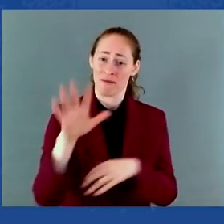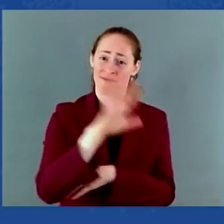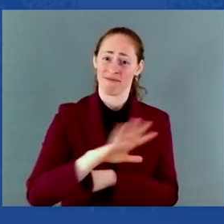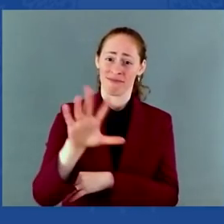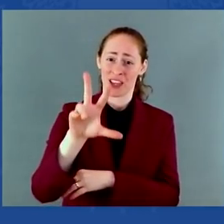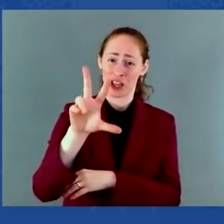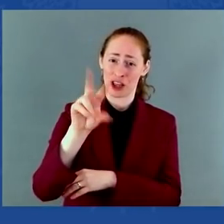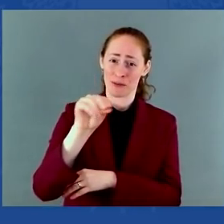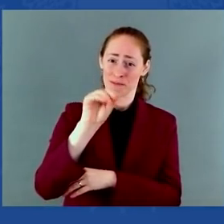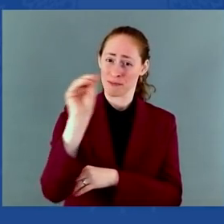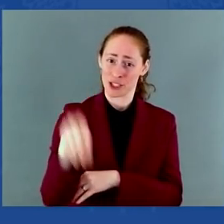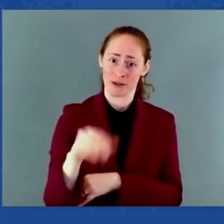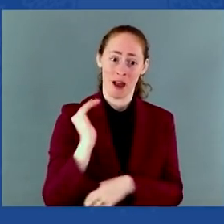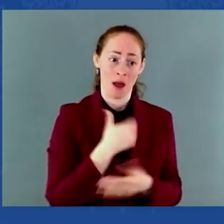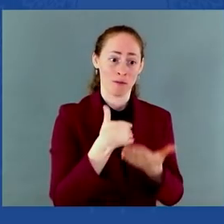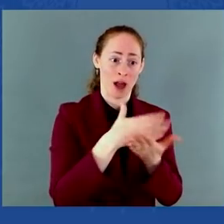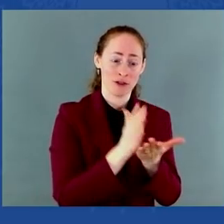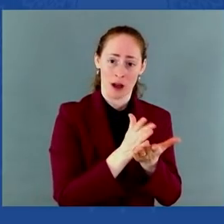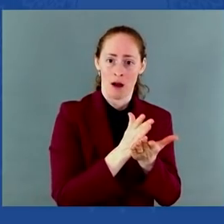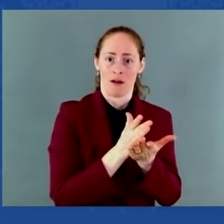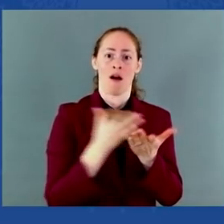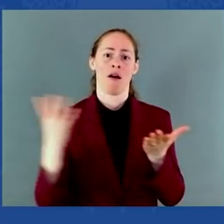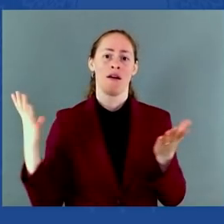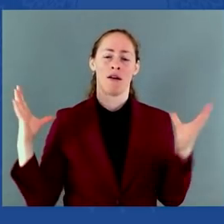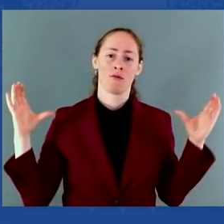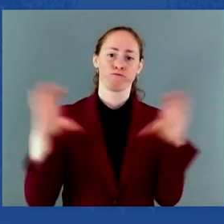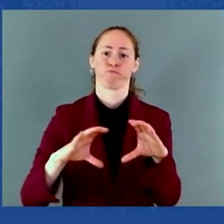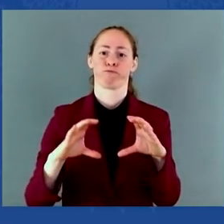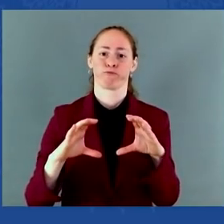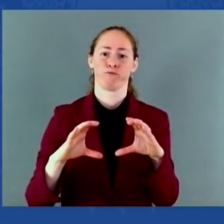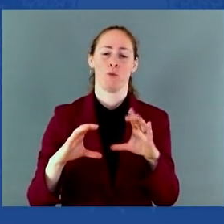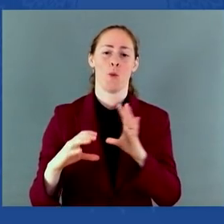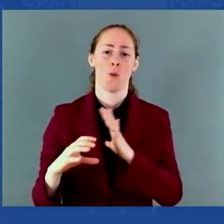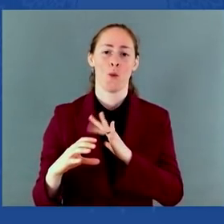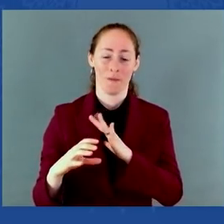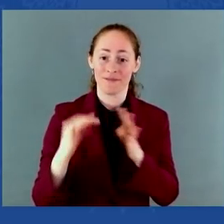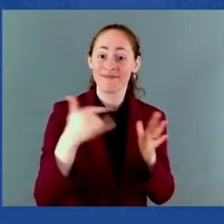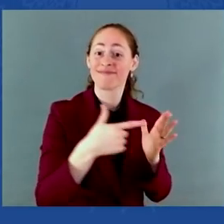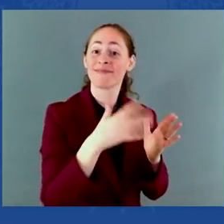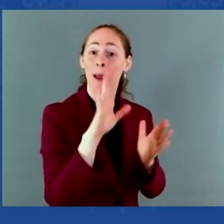So with the bill now signed into law, my team will work with the New Hampshire executive council,